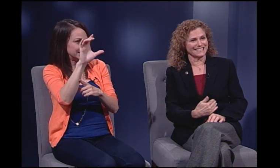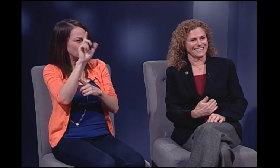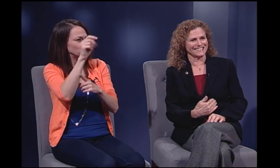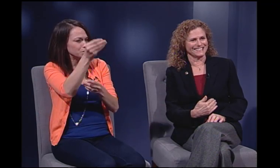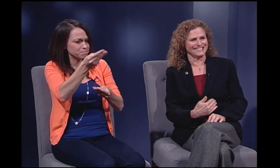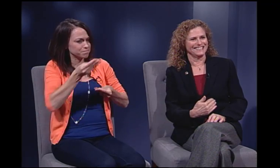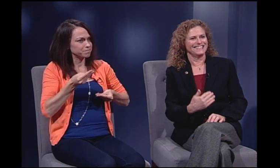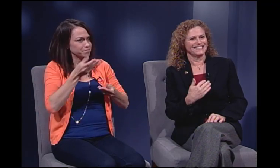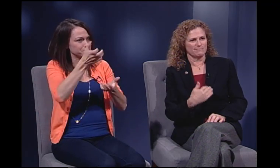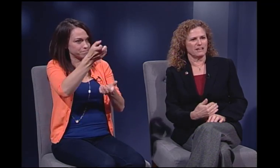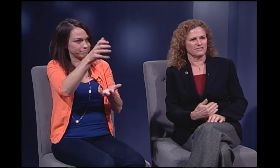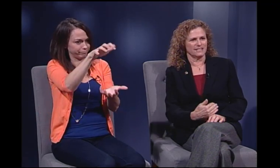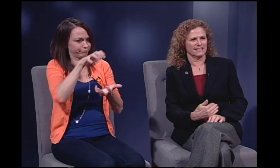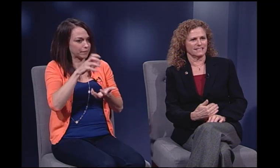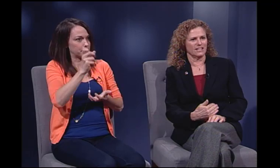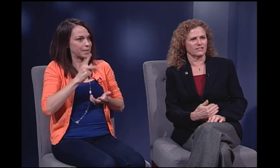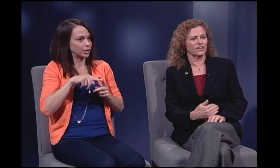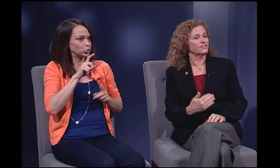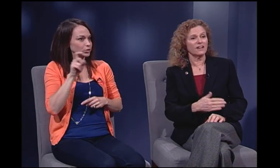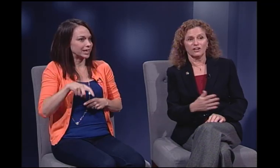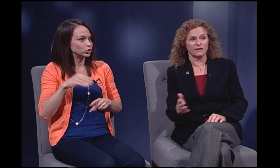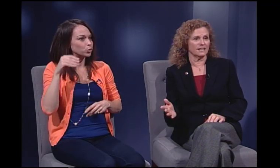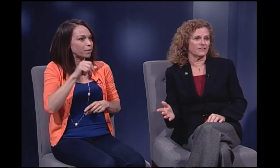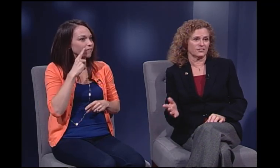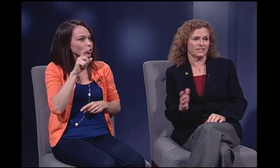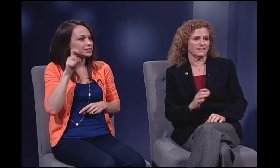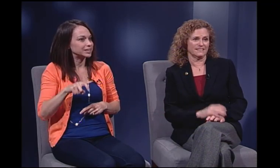to Texas to pay for Texan health care, not going to other states.